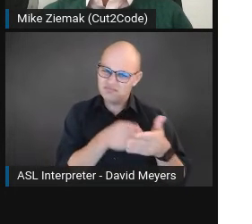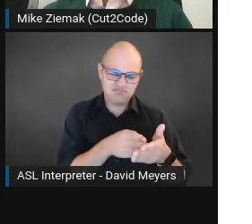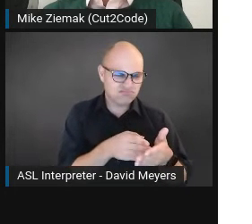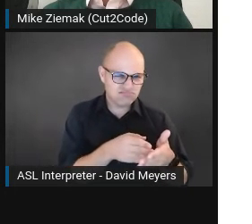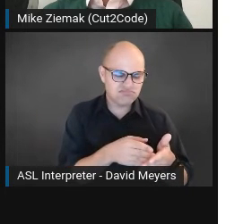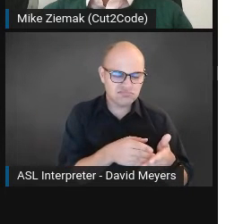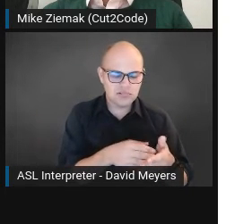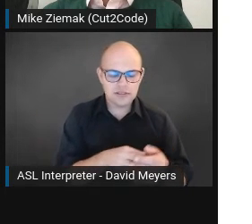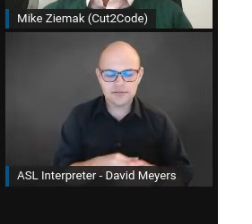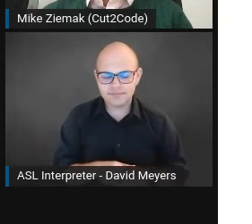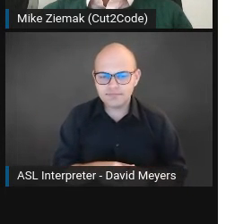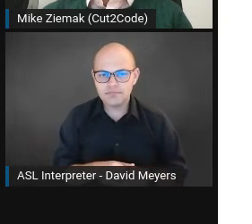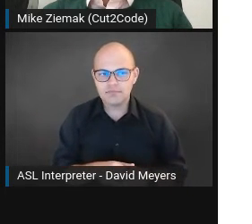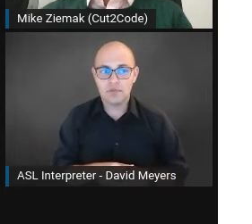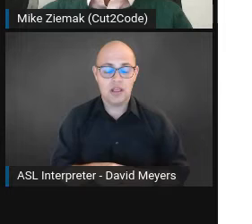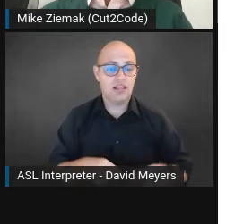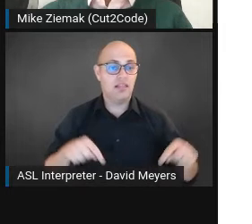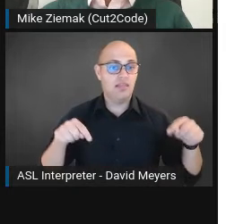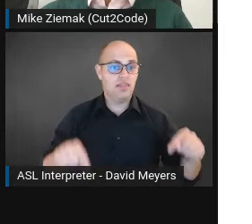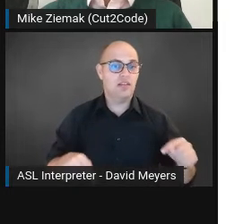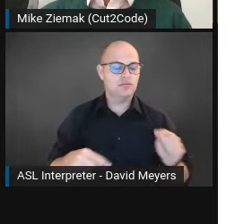This is a chart, let me show you the chart.